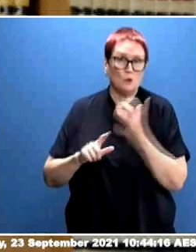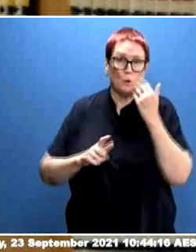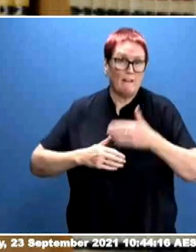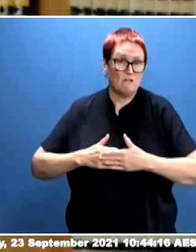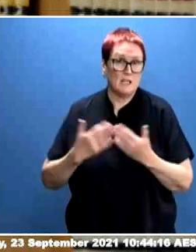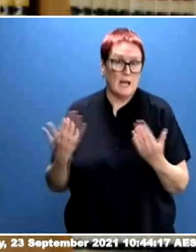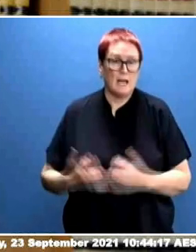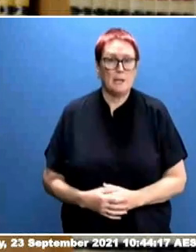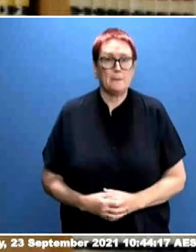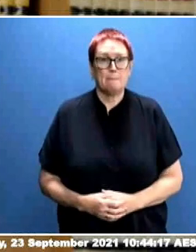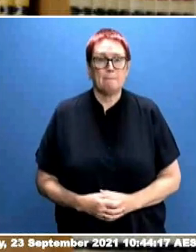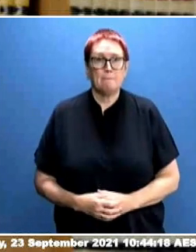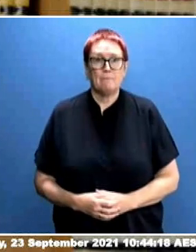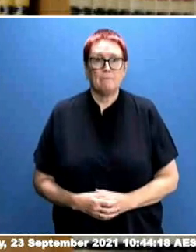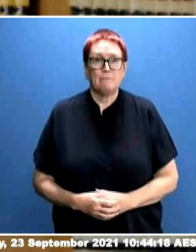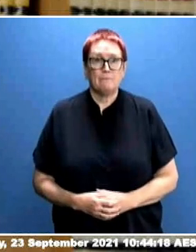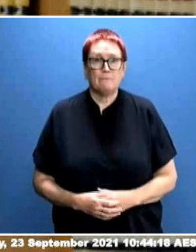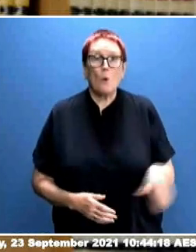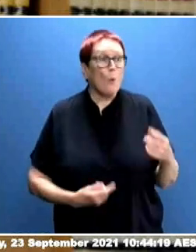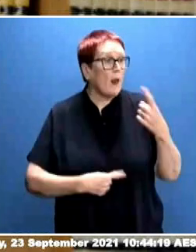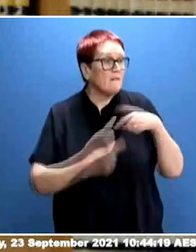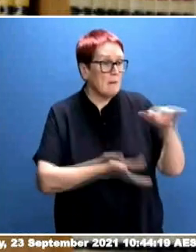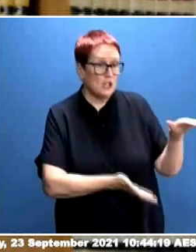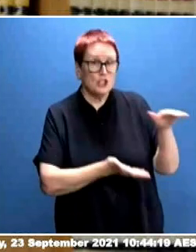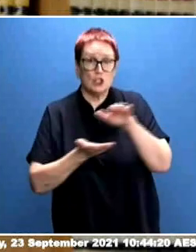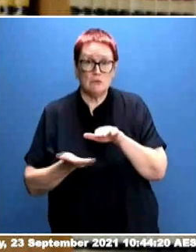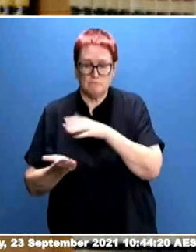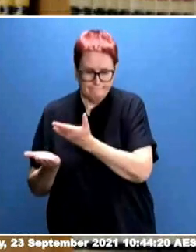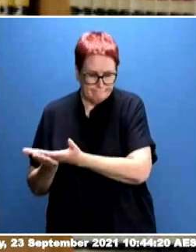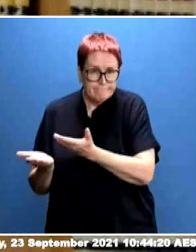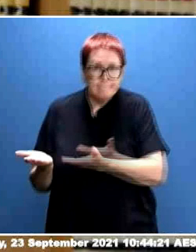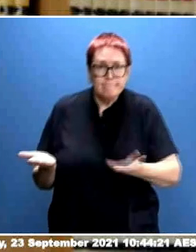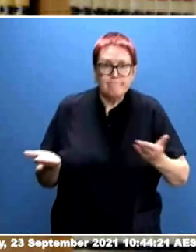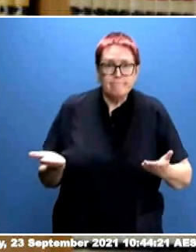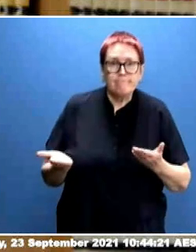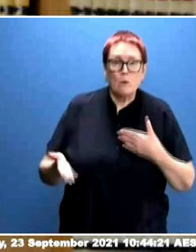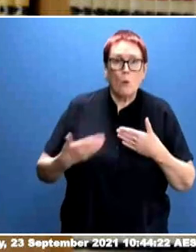And so that information is put together by the psychologist at our service,